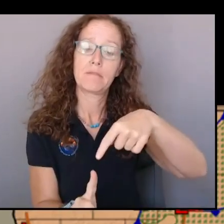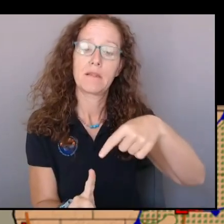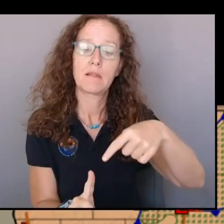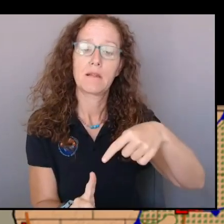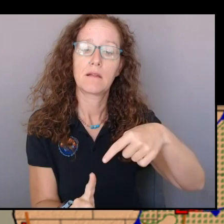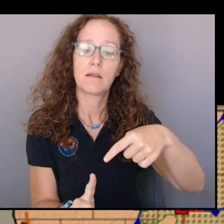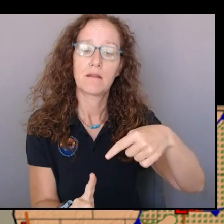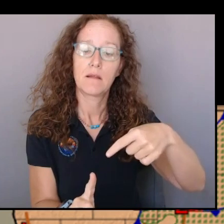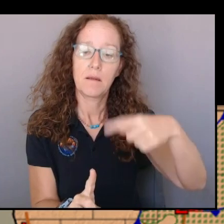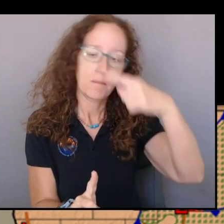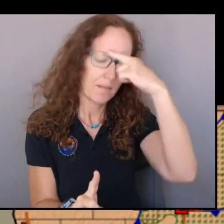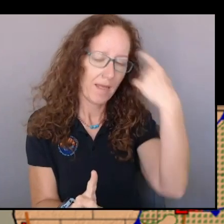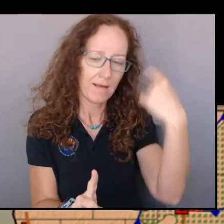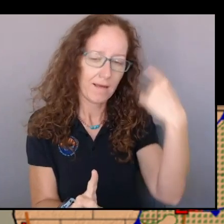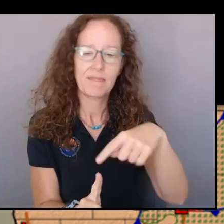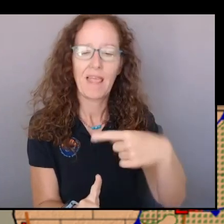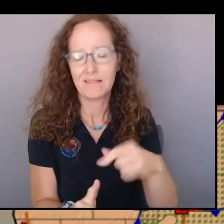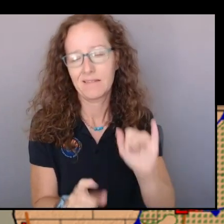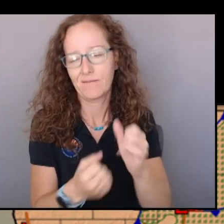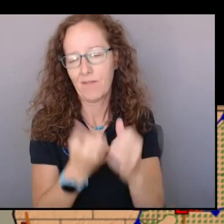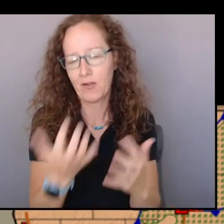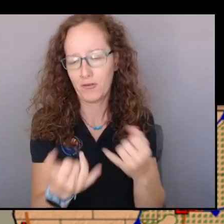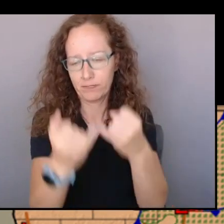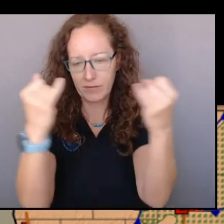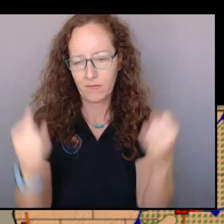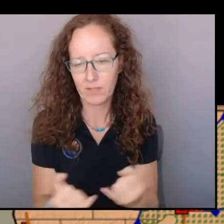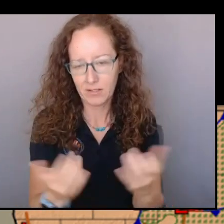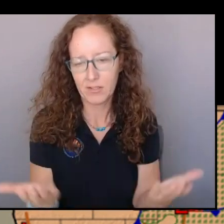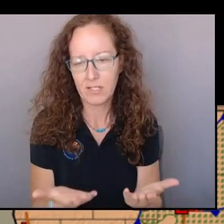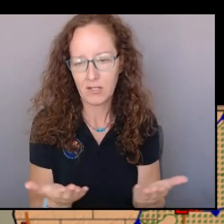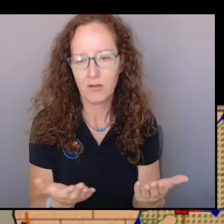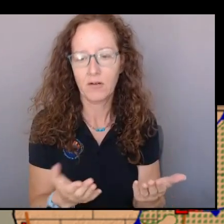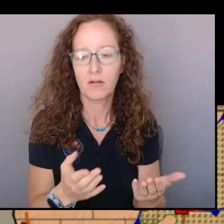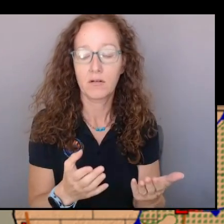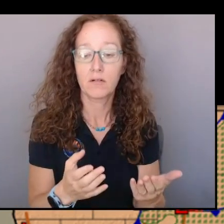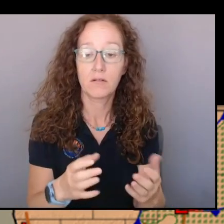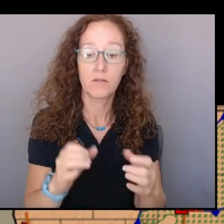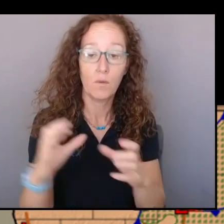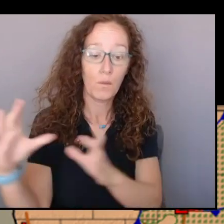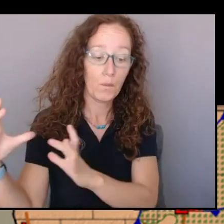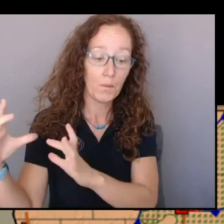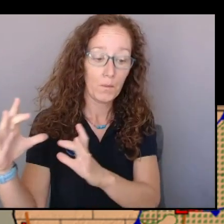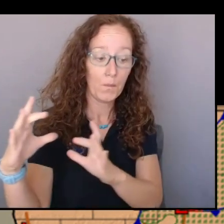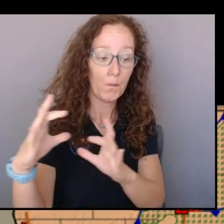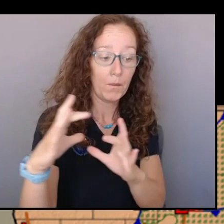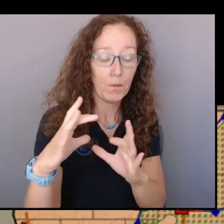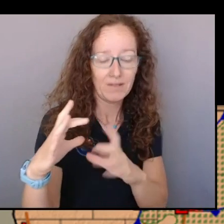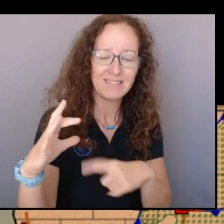kind of right on the edge. Uh really not expecting too much but we cannot rule out at least an isolated thunderstorm this